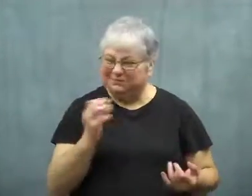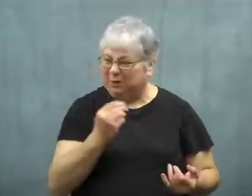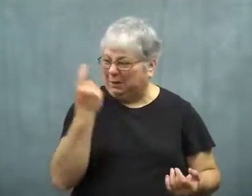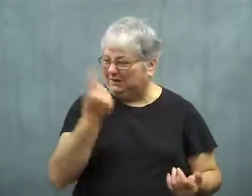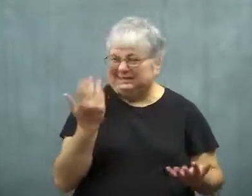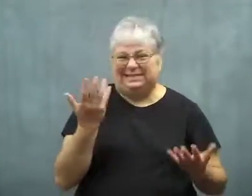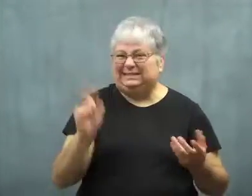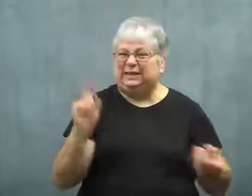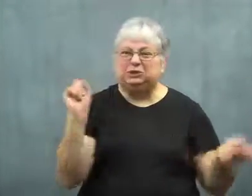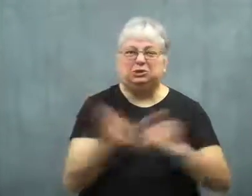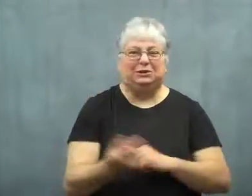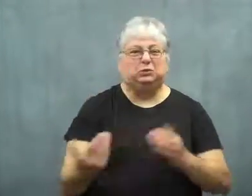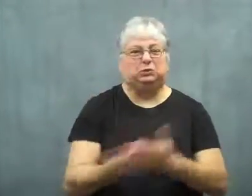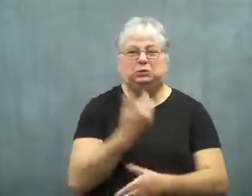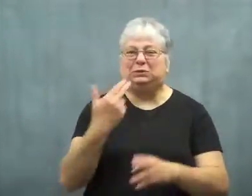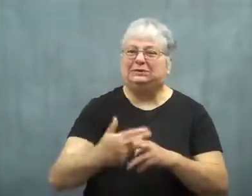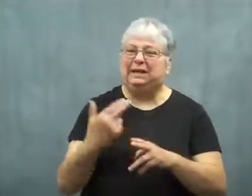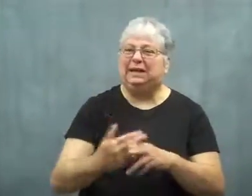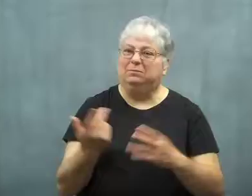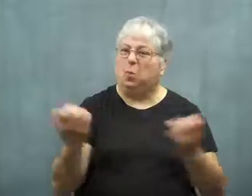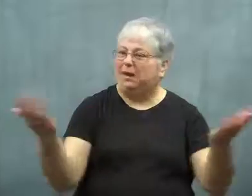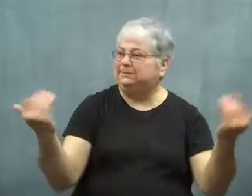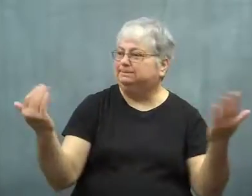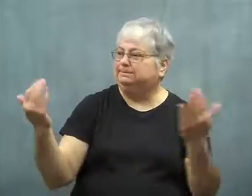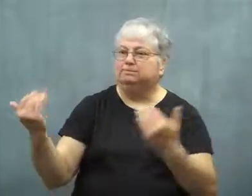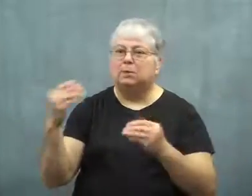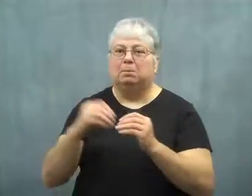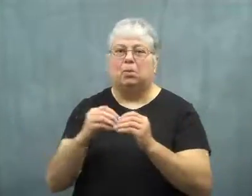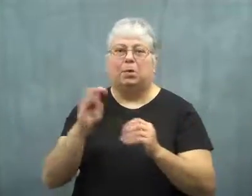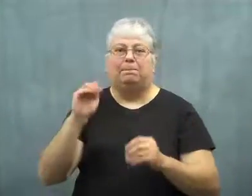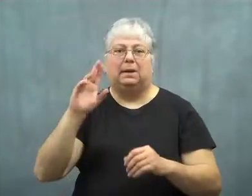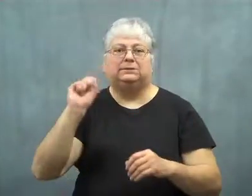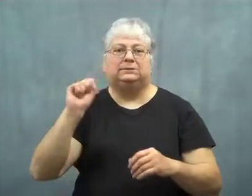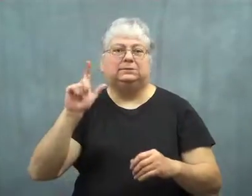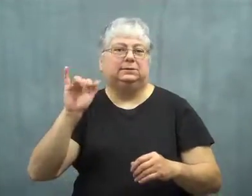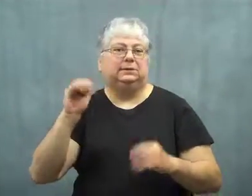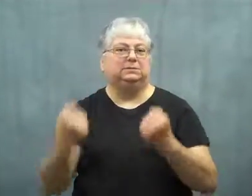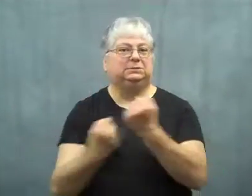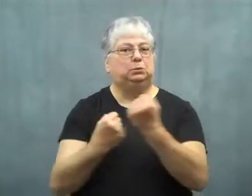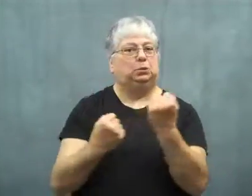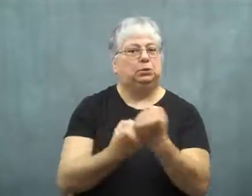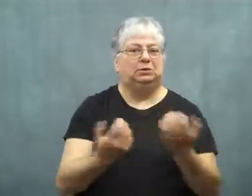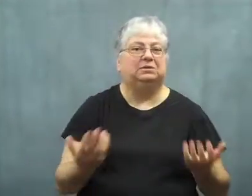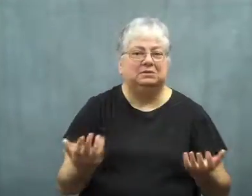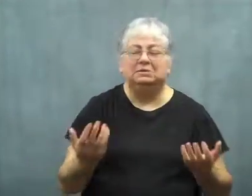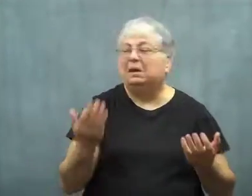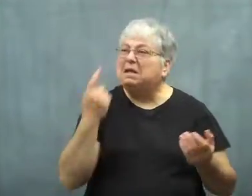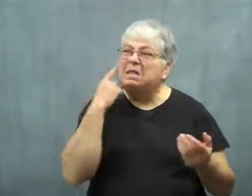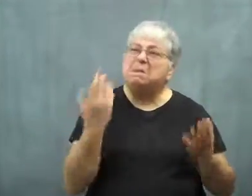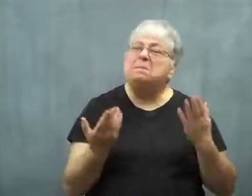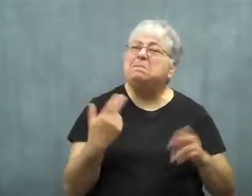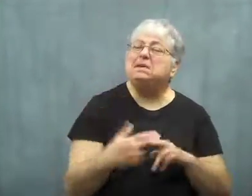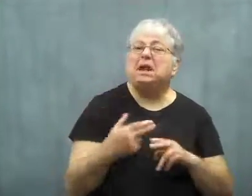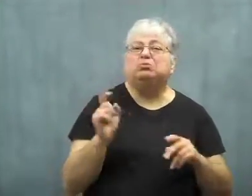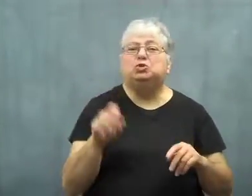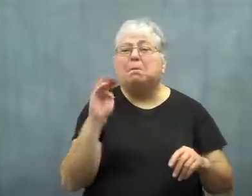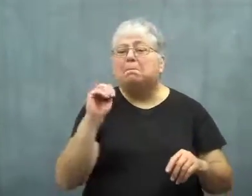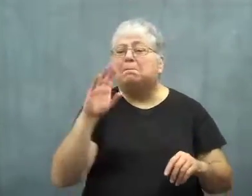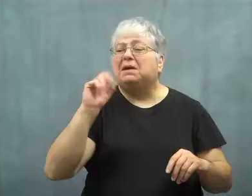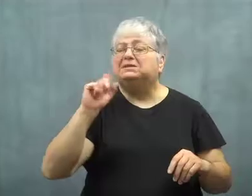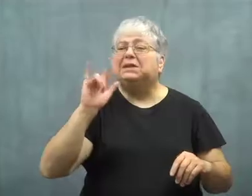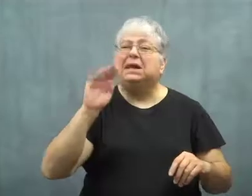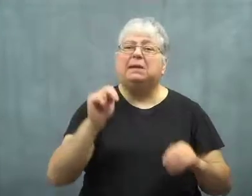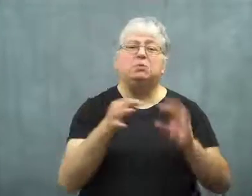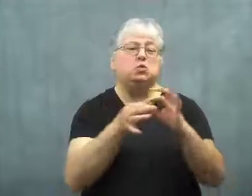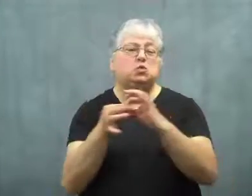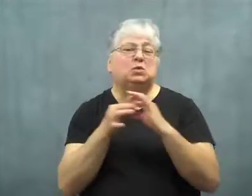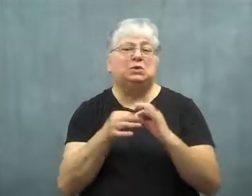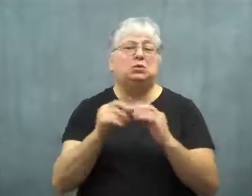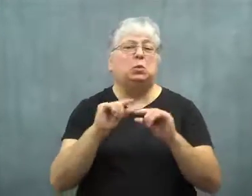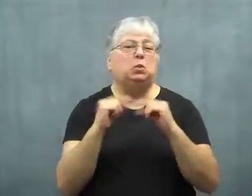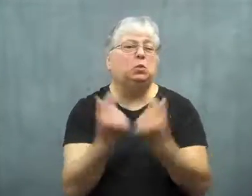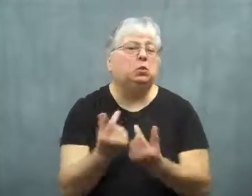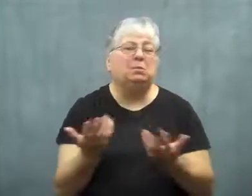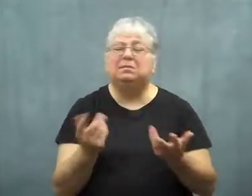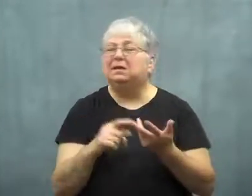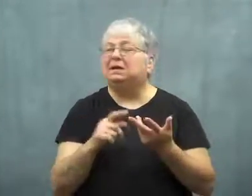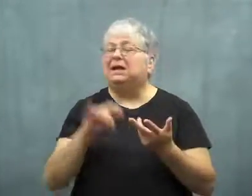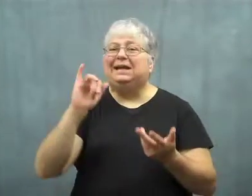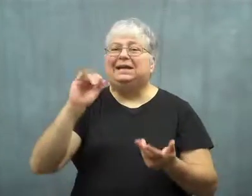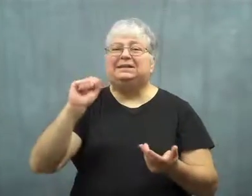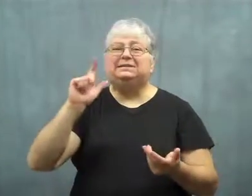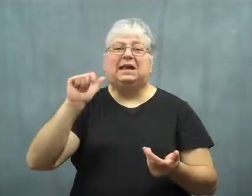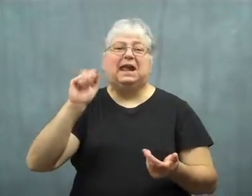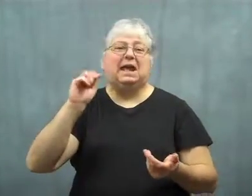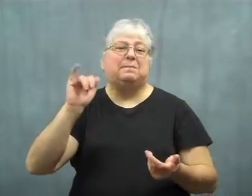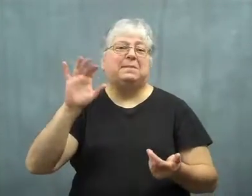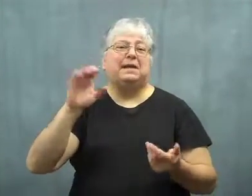Bin Laden wanted to change the name in order to garner Muslim support.